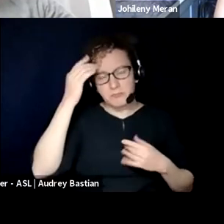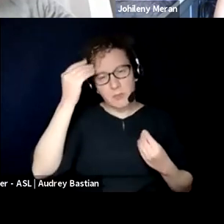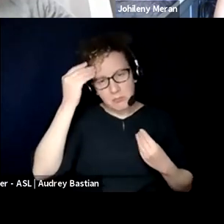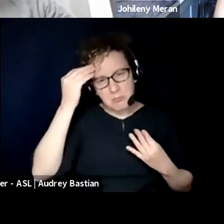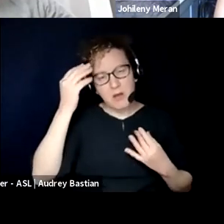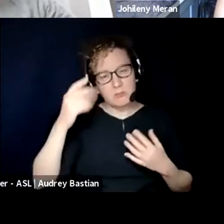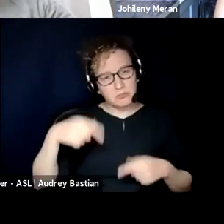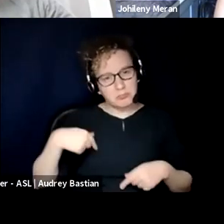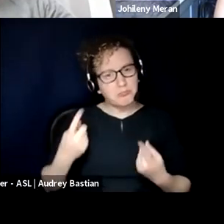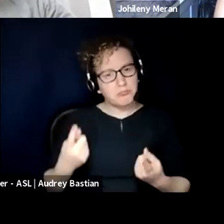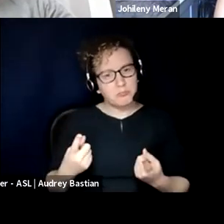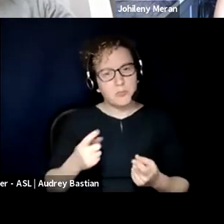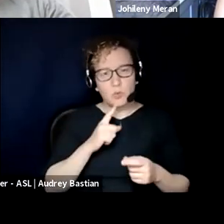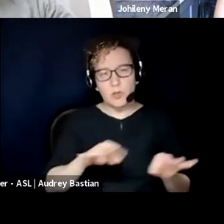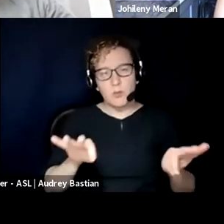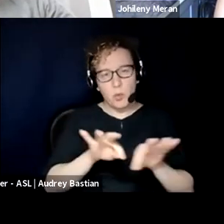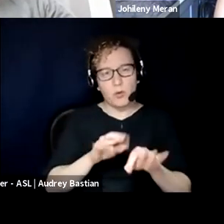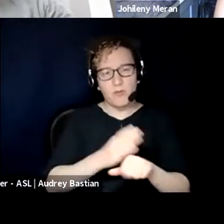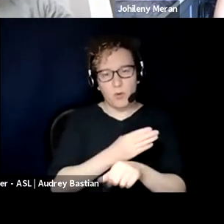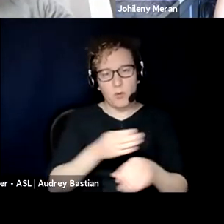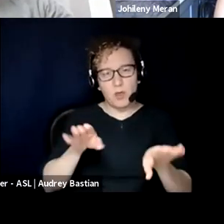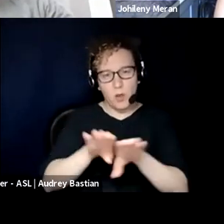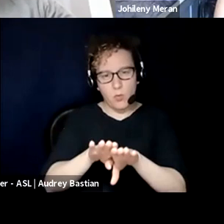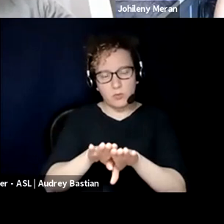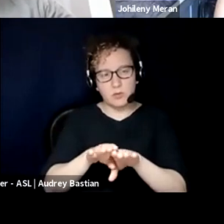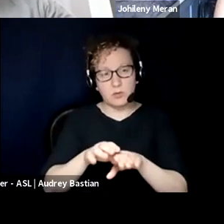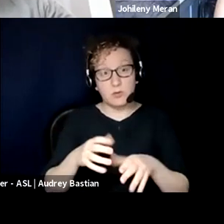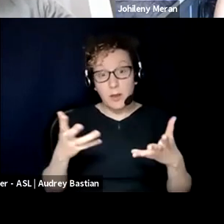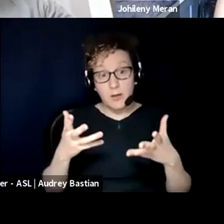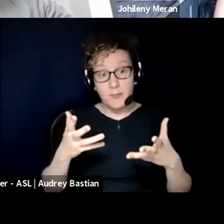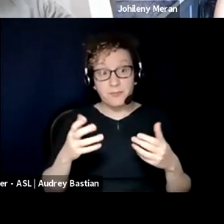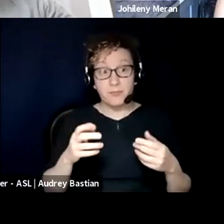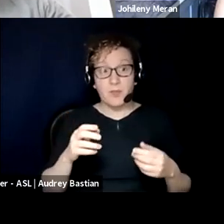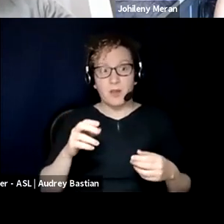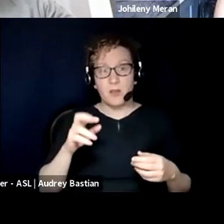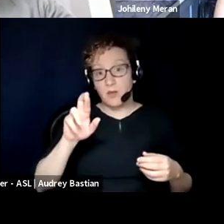us to voice here before we close. And that is that the realization or the awareness of